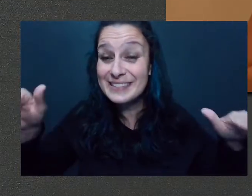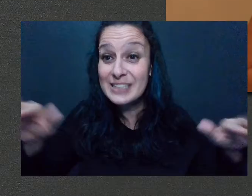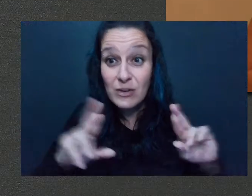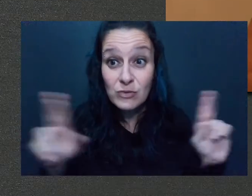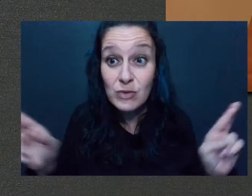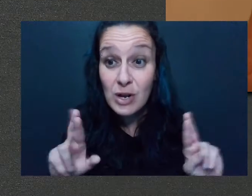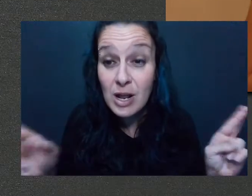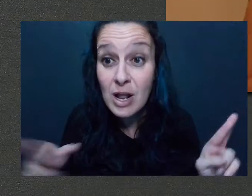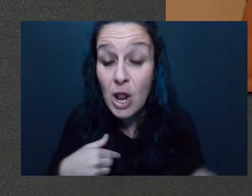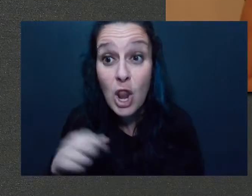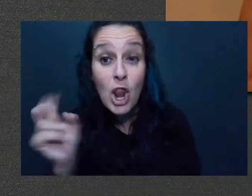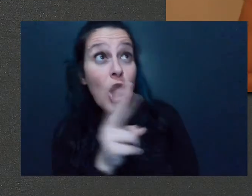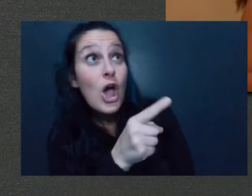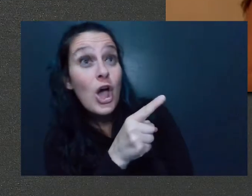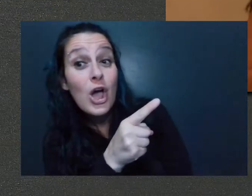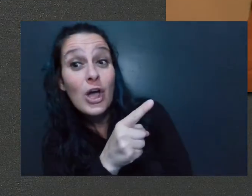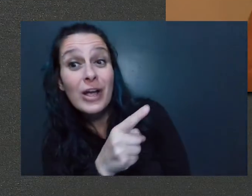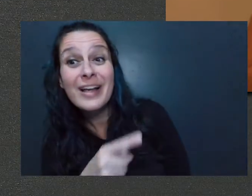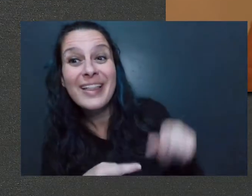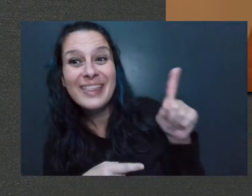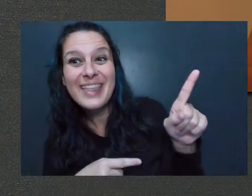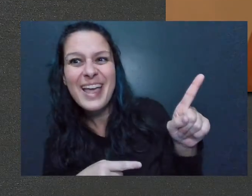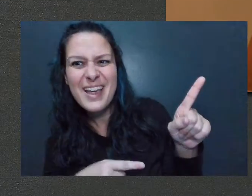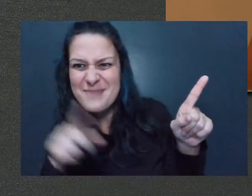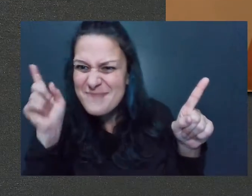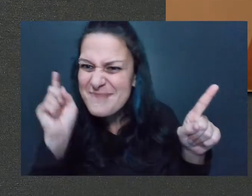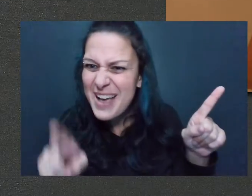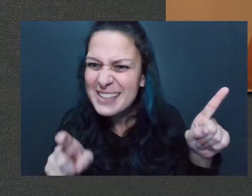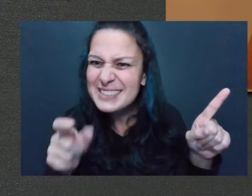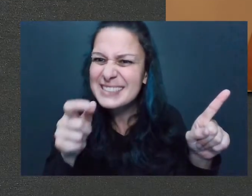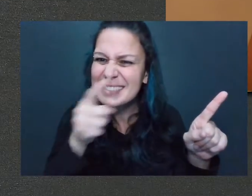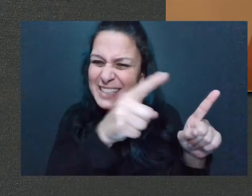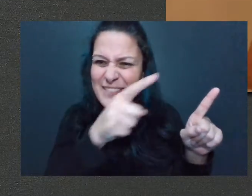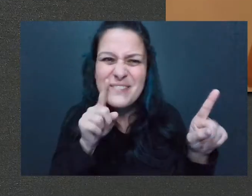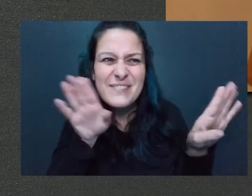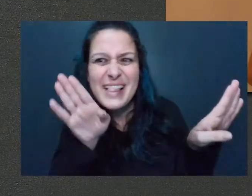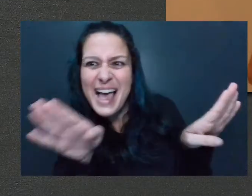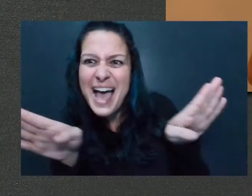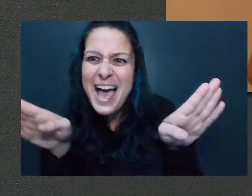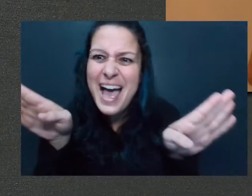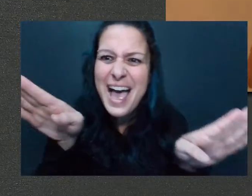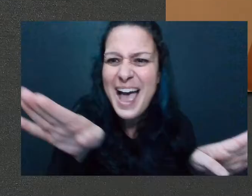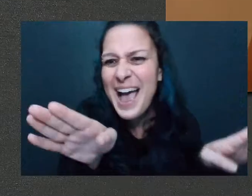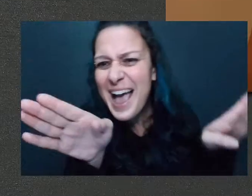Ready? Look, they're flying through the air